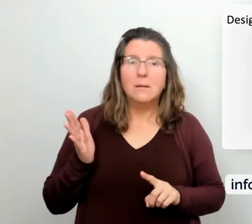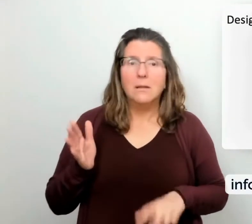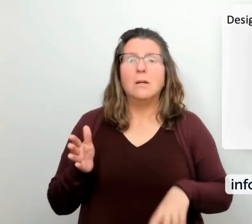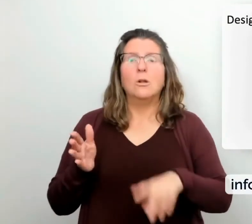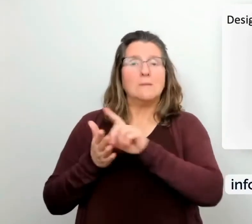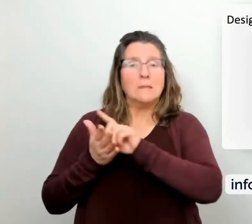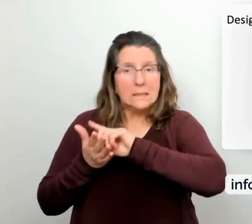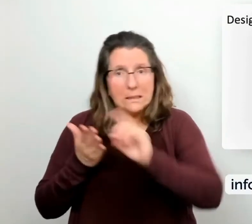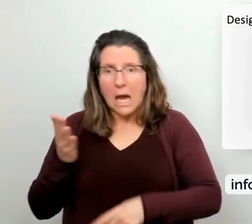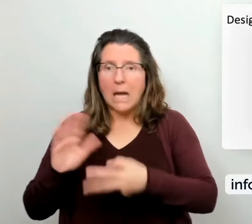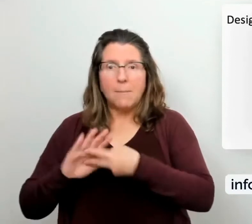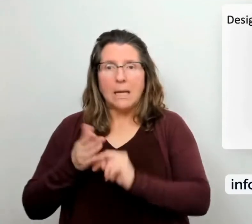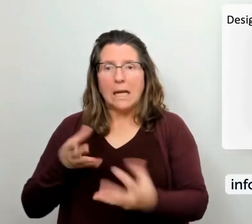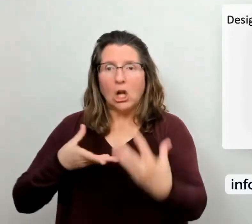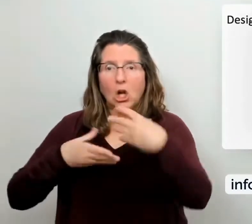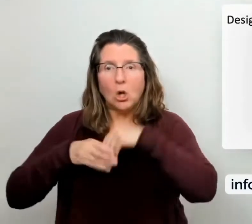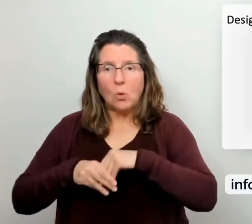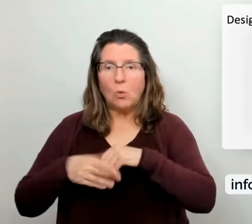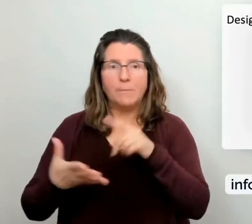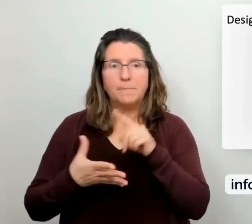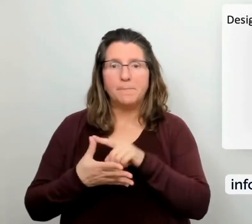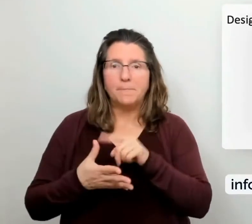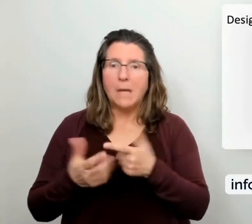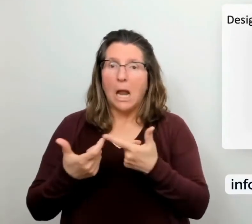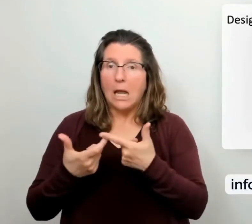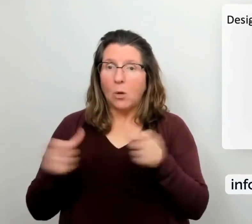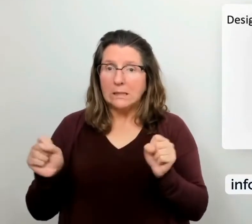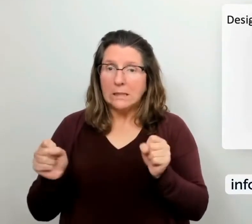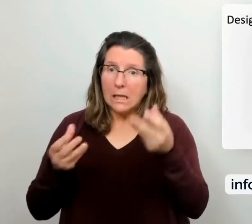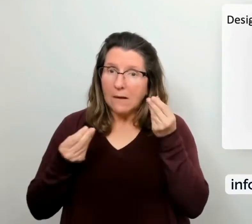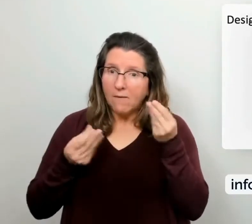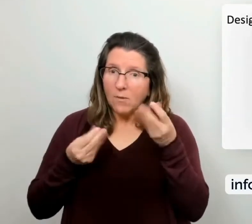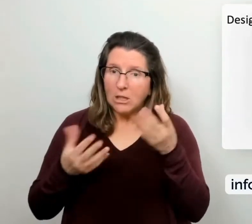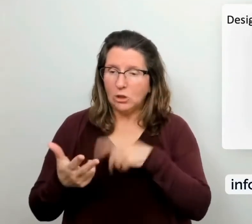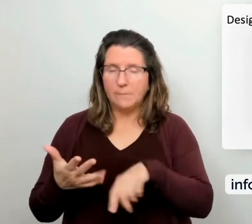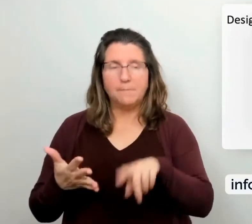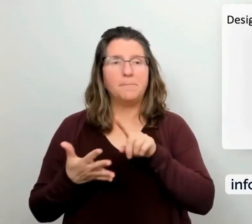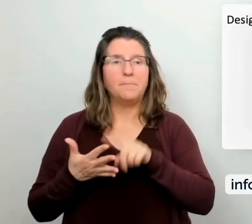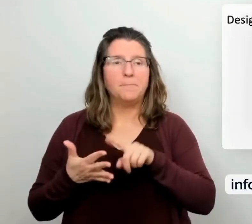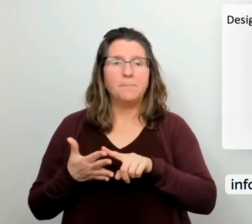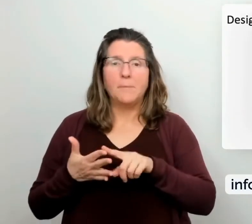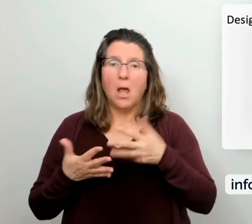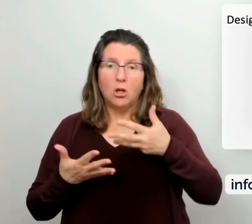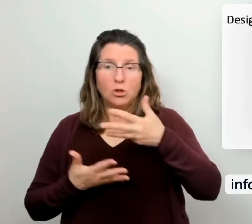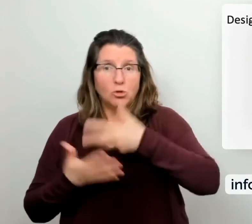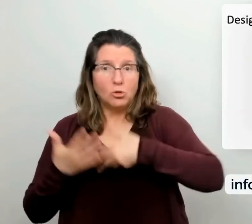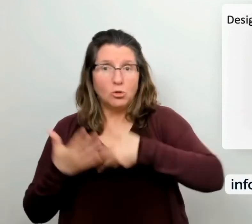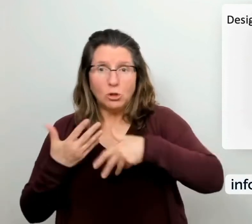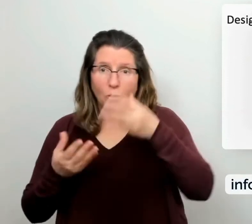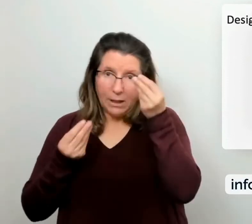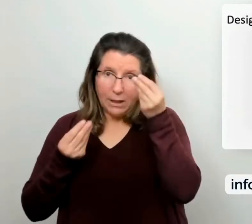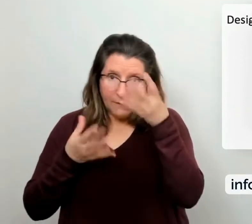Well, when designing your teaching, consider these factors: linguistic information, social knowledge,